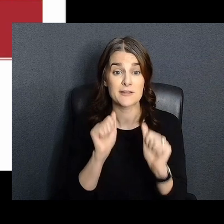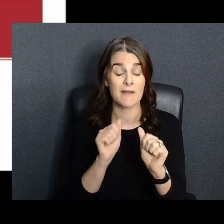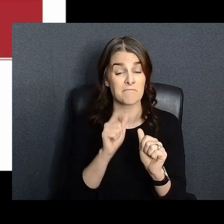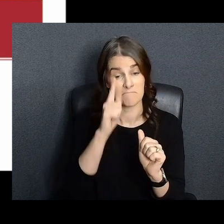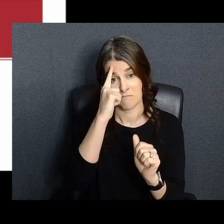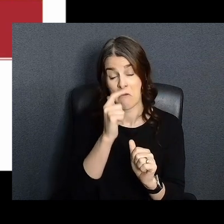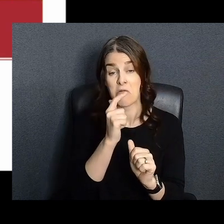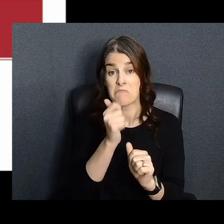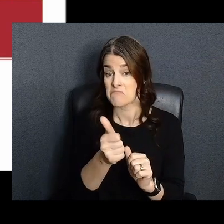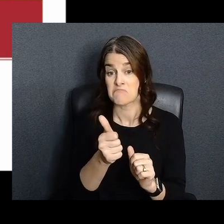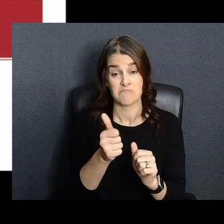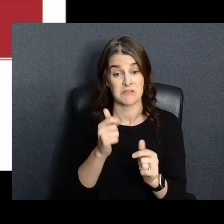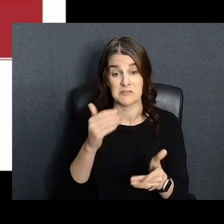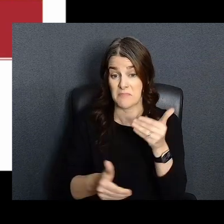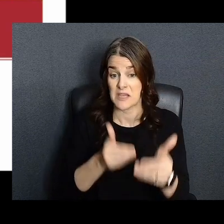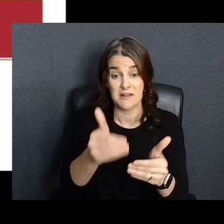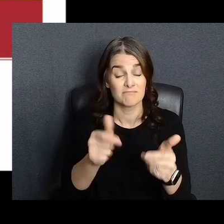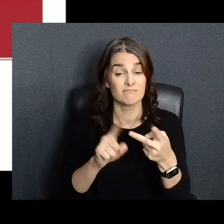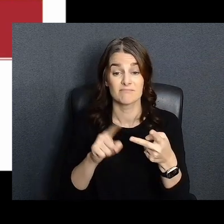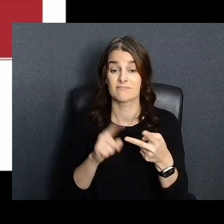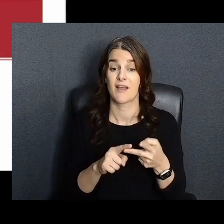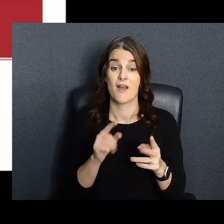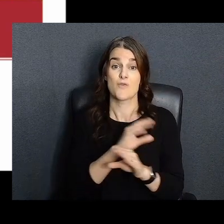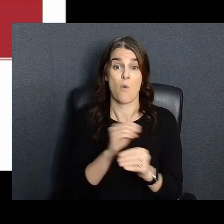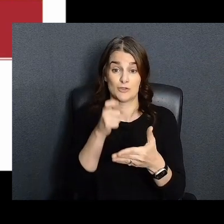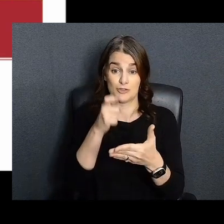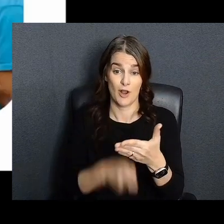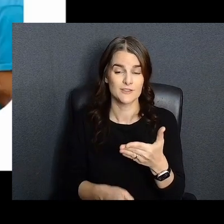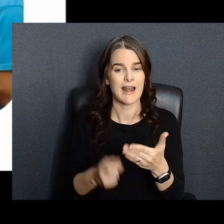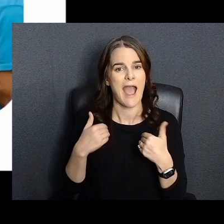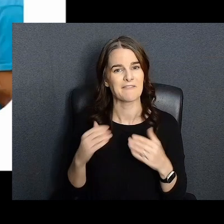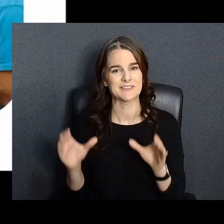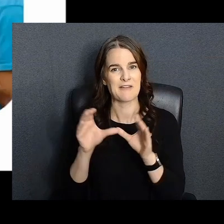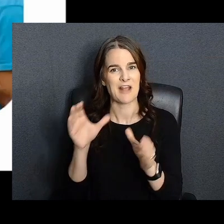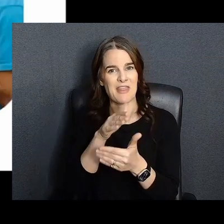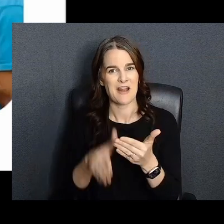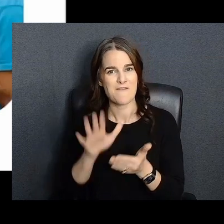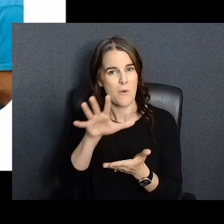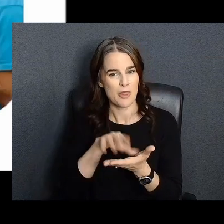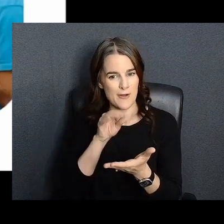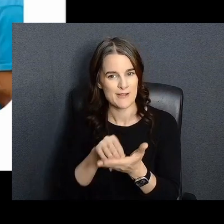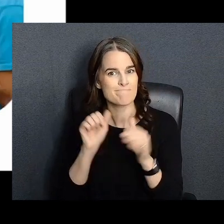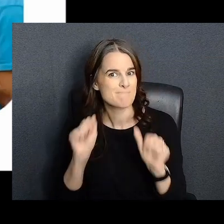and get a free certificate at the end of your learning. And our ACES program--